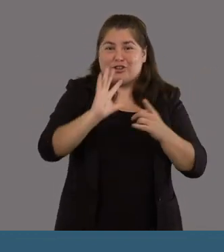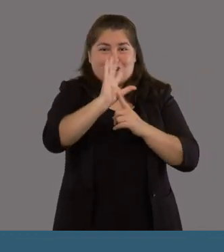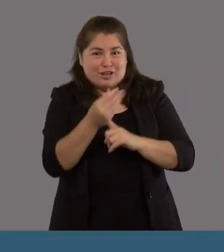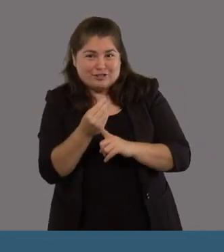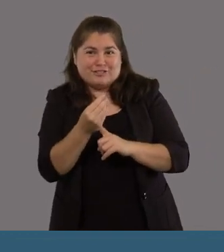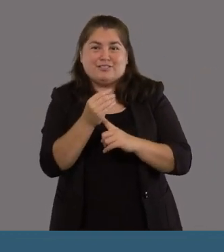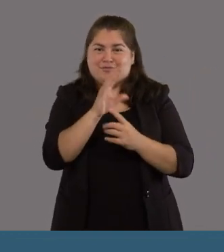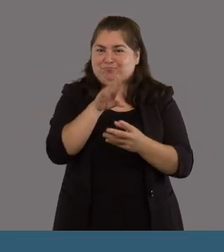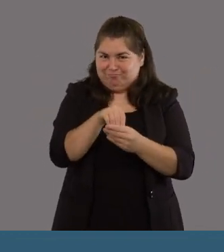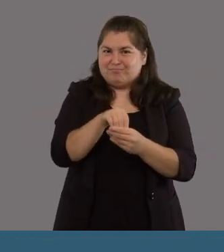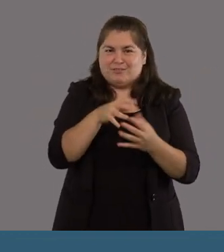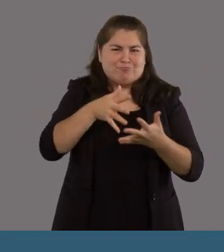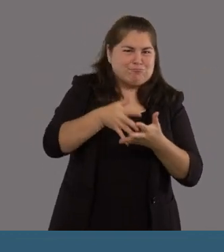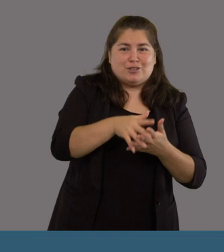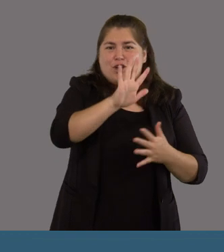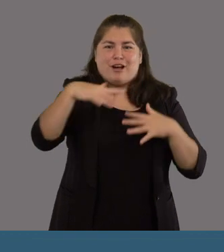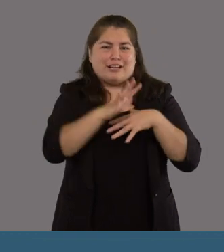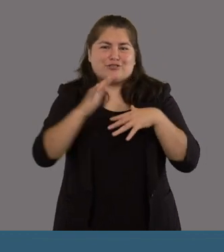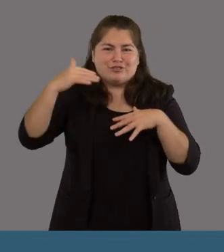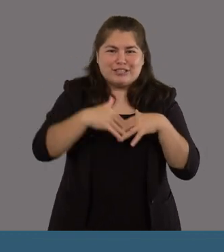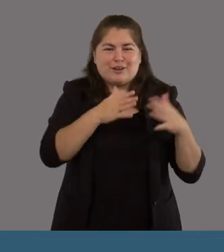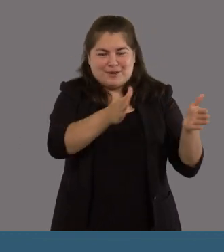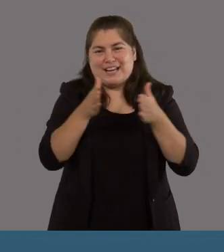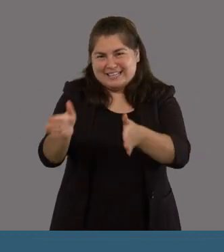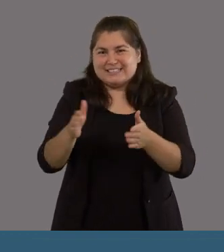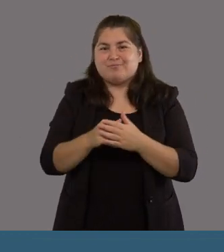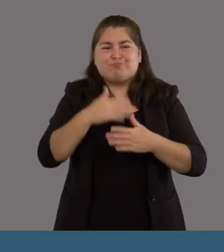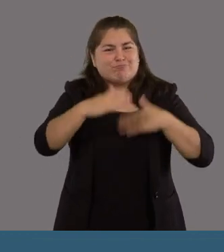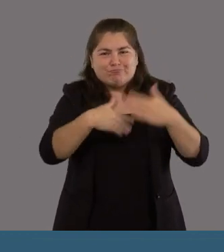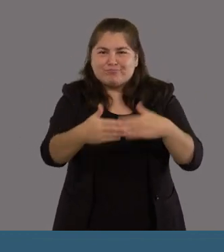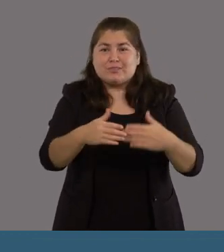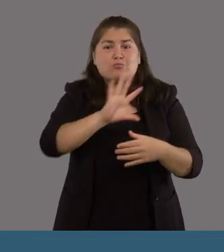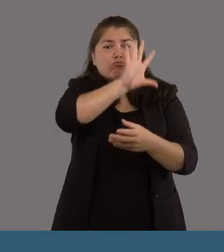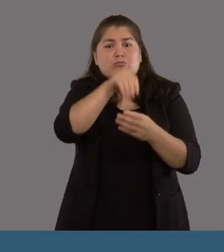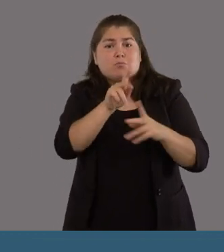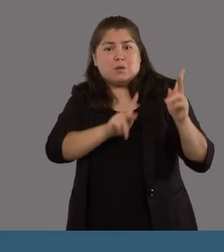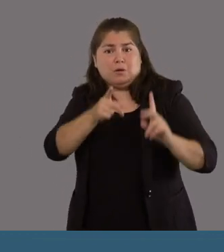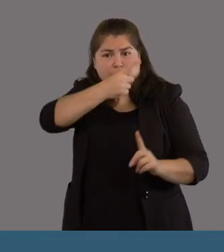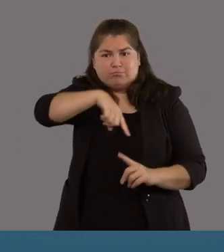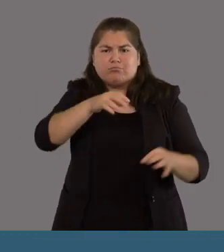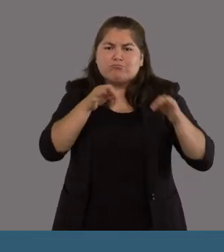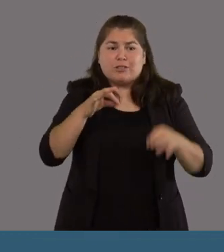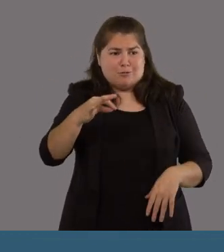practices are deeply interwoven with the Indigenous ways of being. Participants explained that